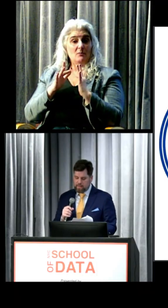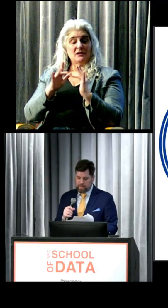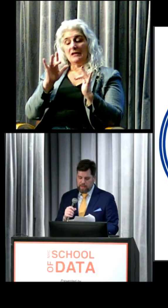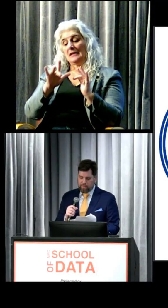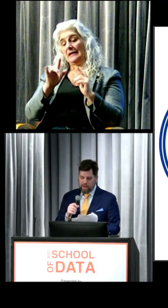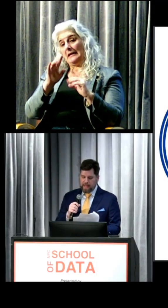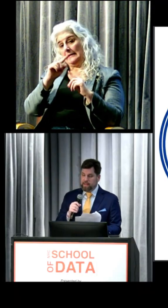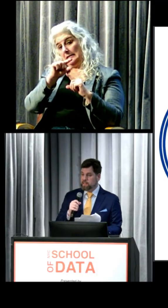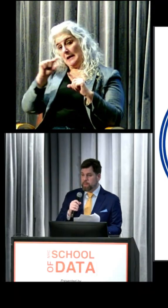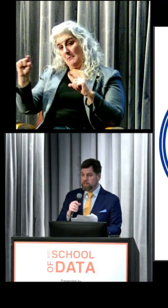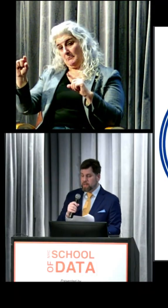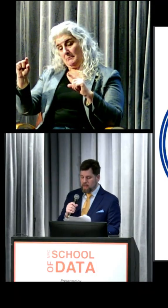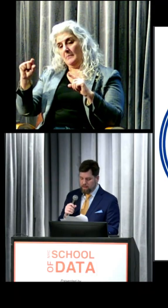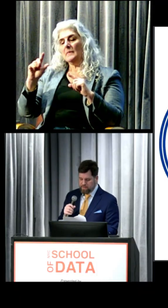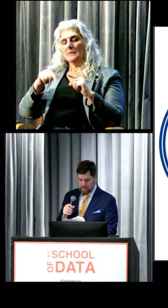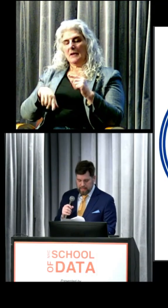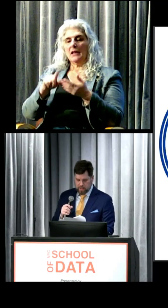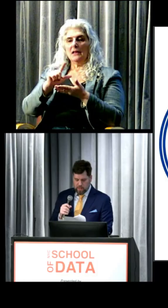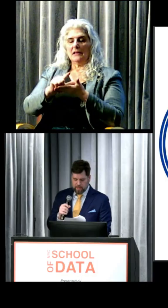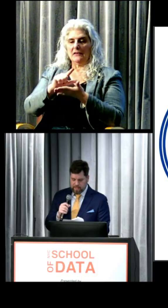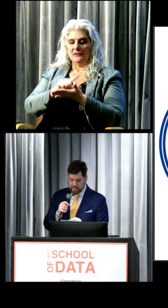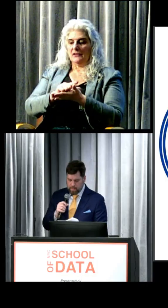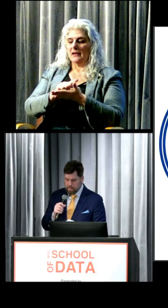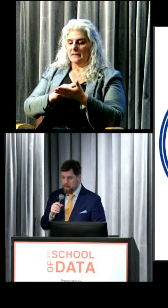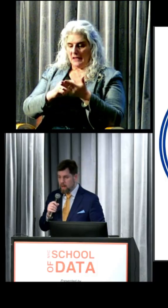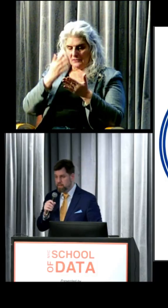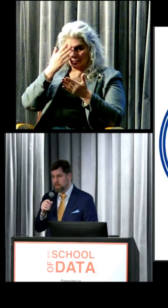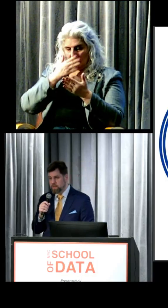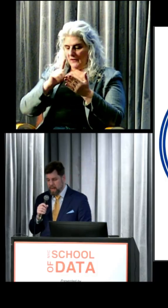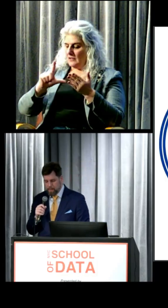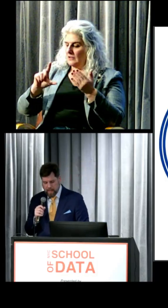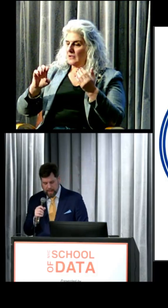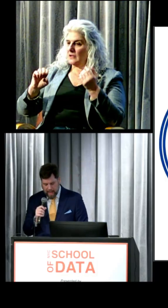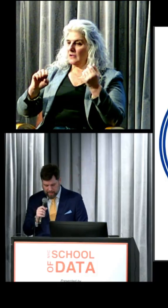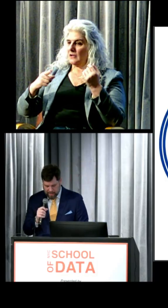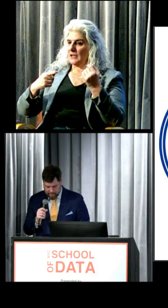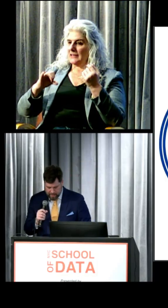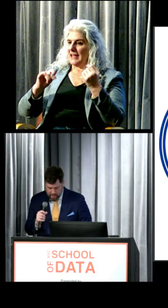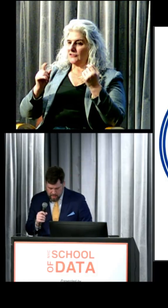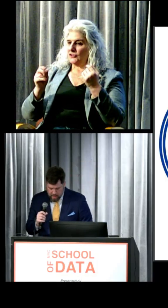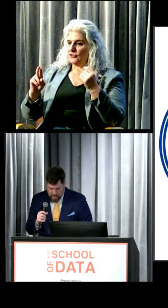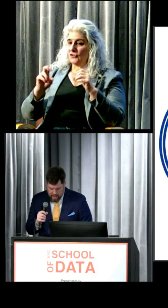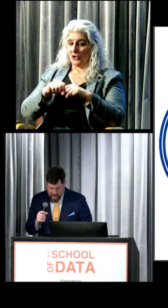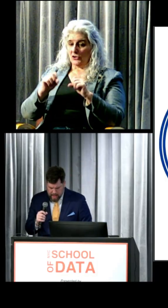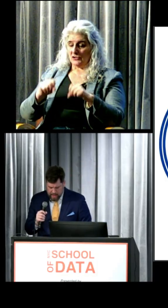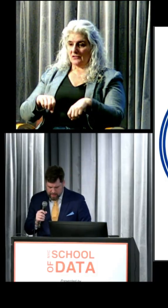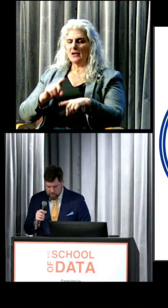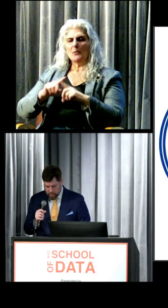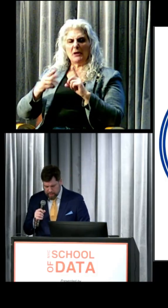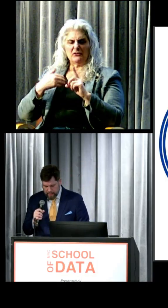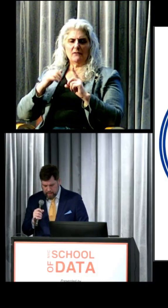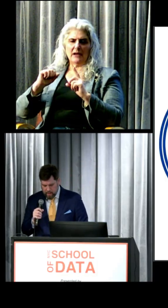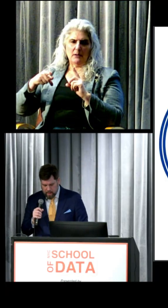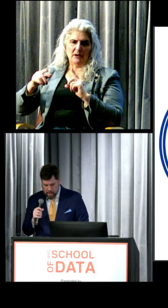built into the interactivity of the experience by means of immediately visible, graphically represented cause and effect.